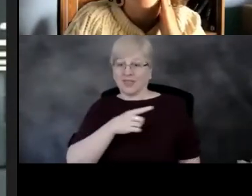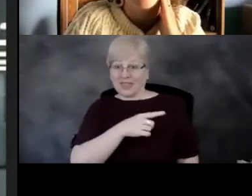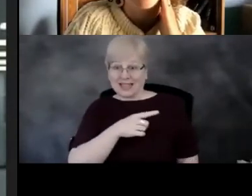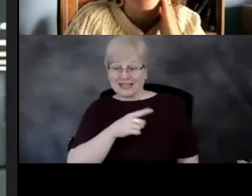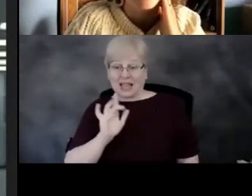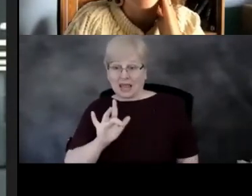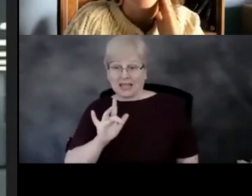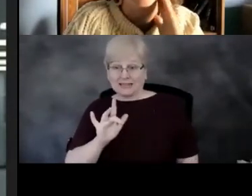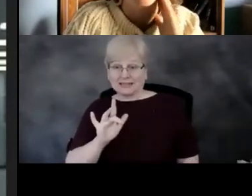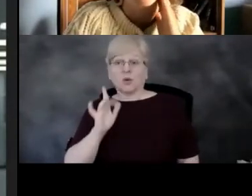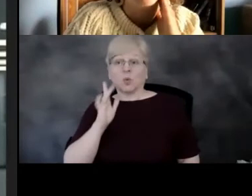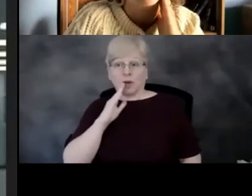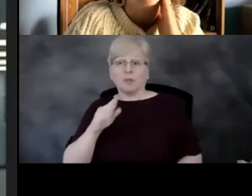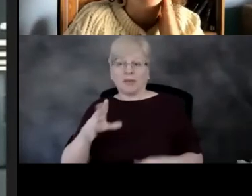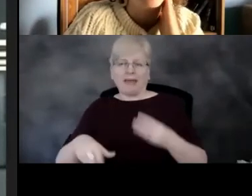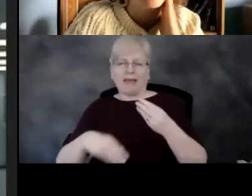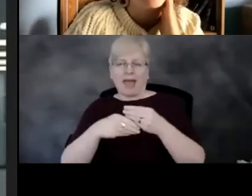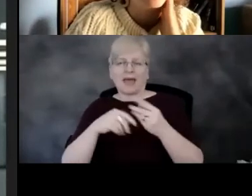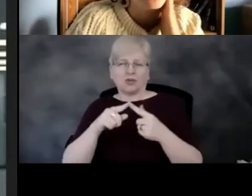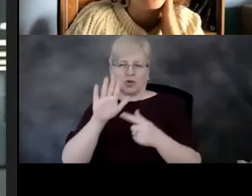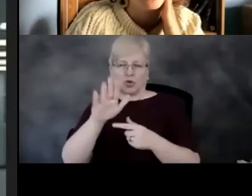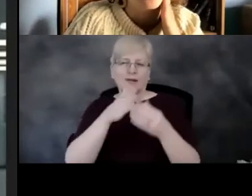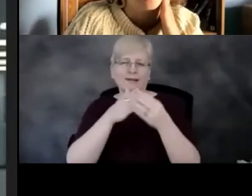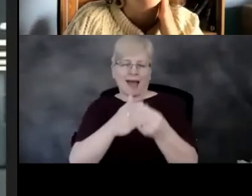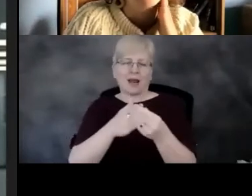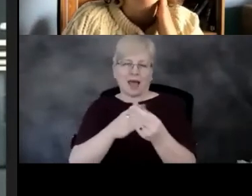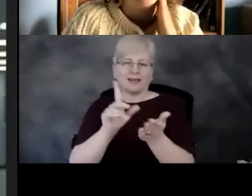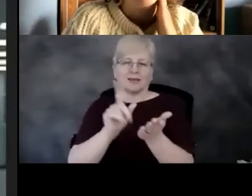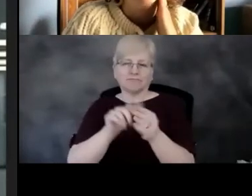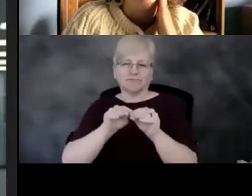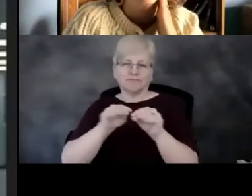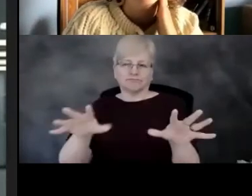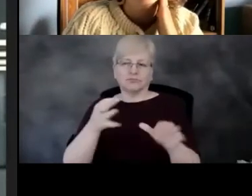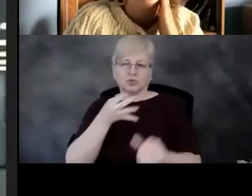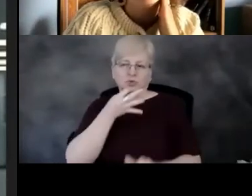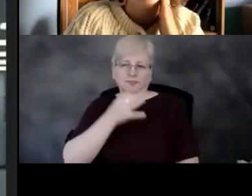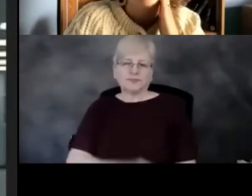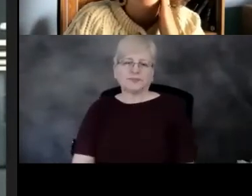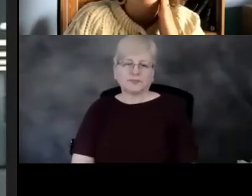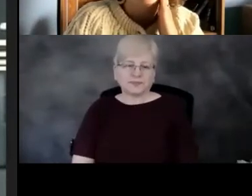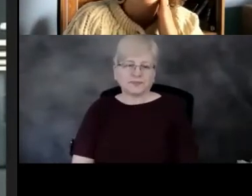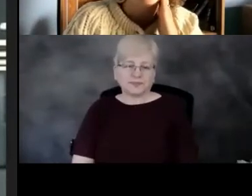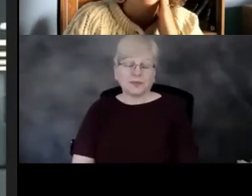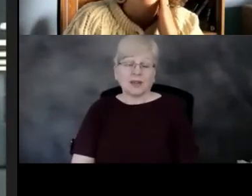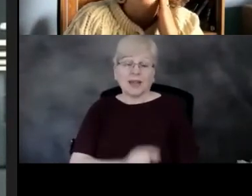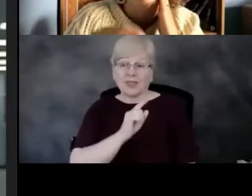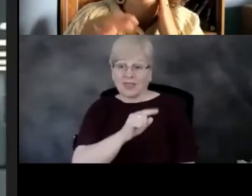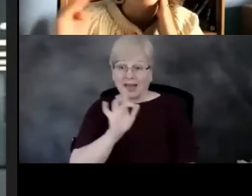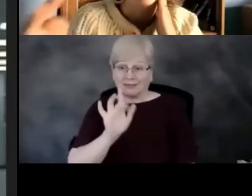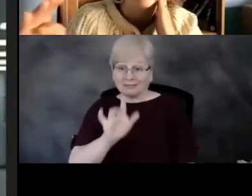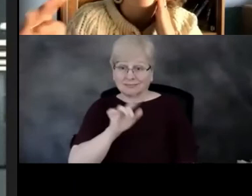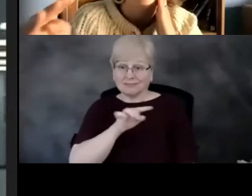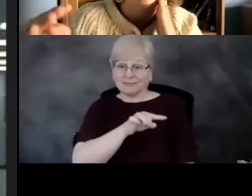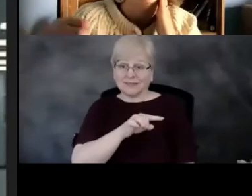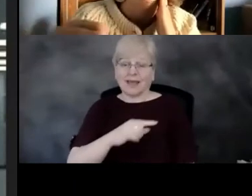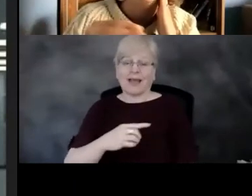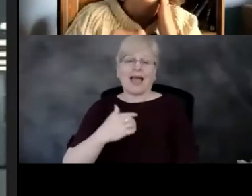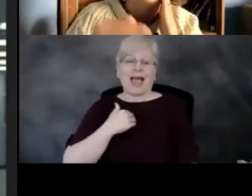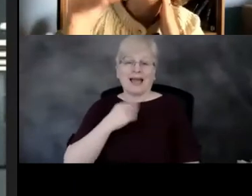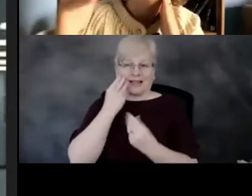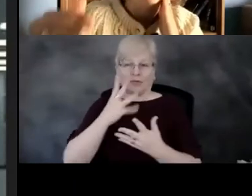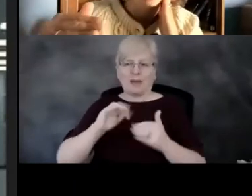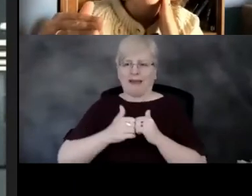in the guidelines we will be sending soon. This will show you how to add captions to